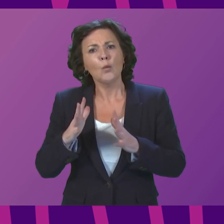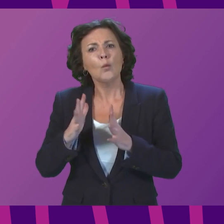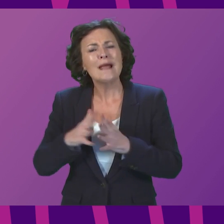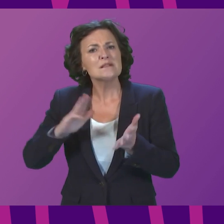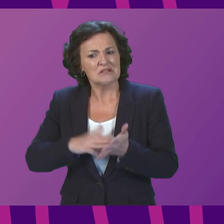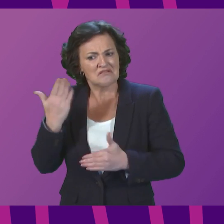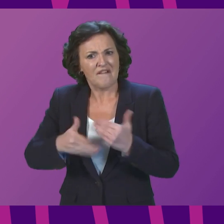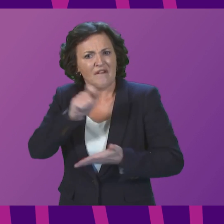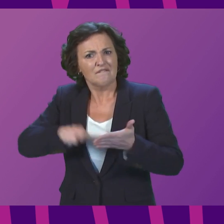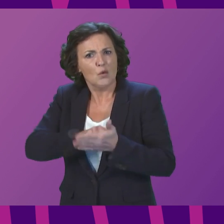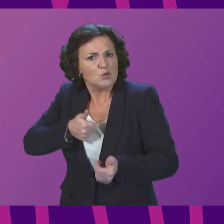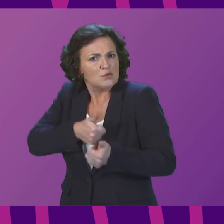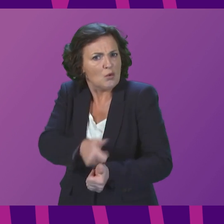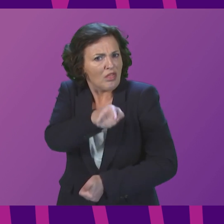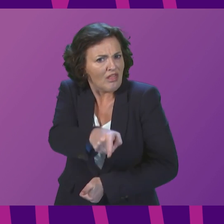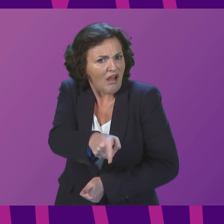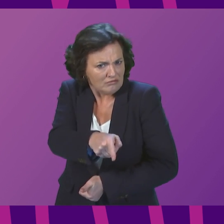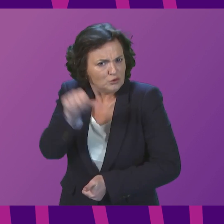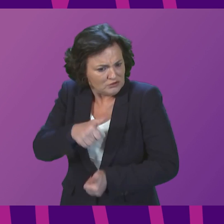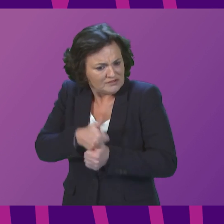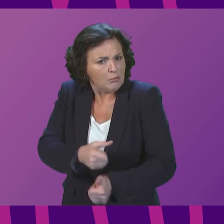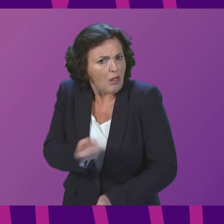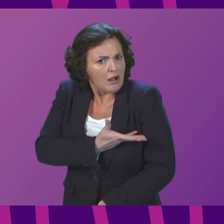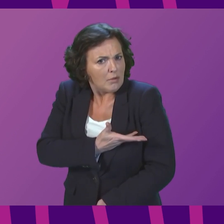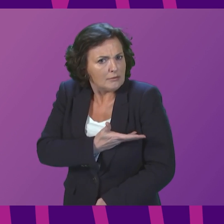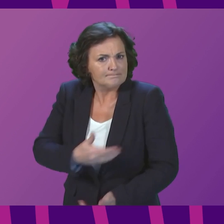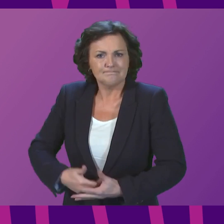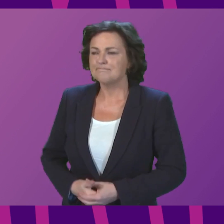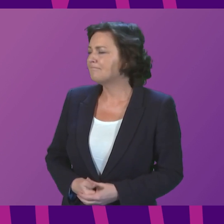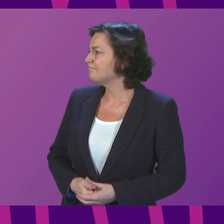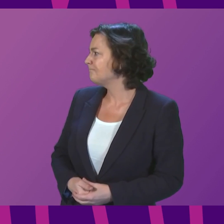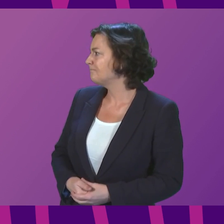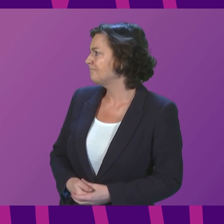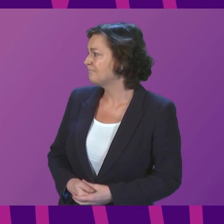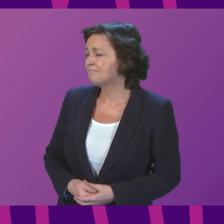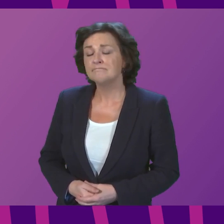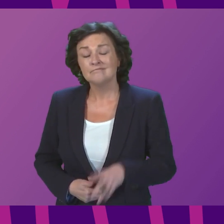I will come to the specific issue of a levy on oil and gas in a second.